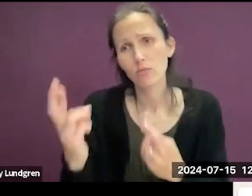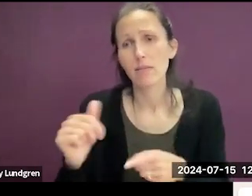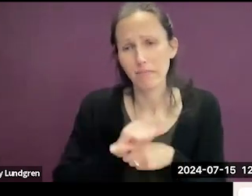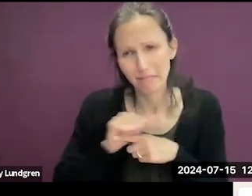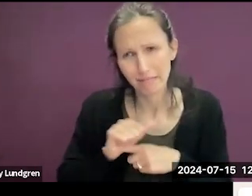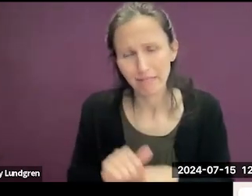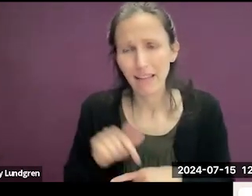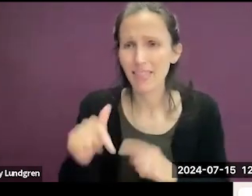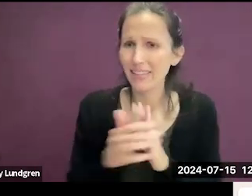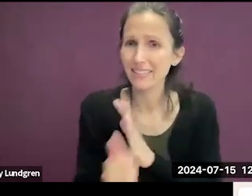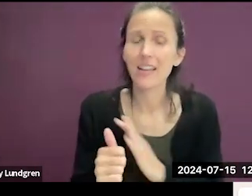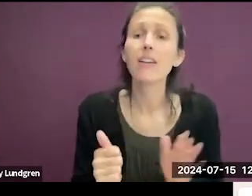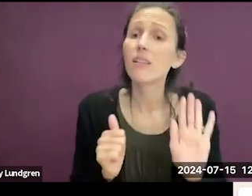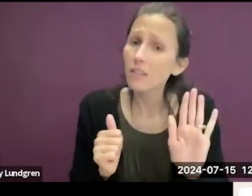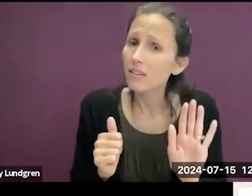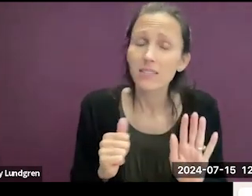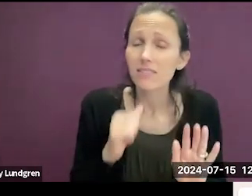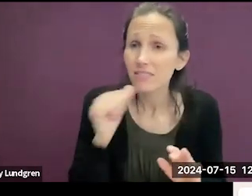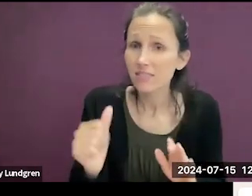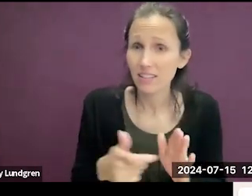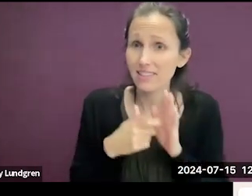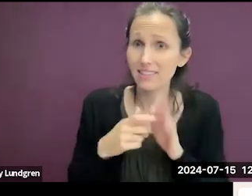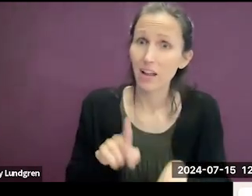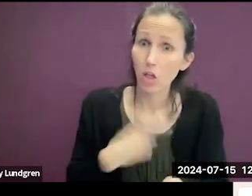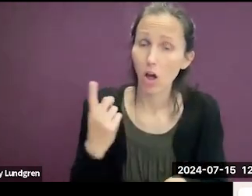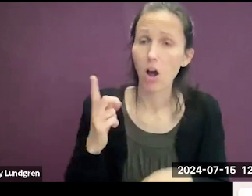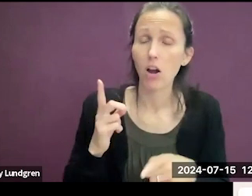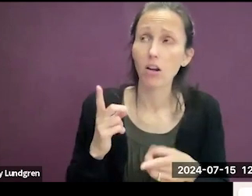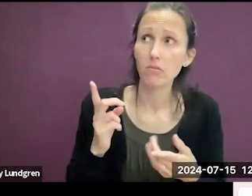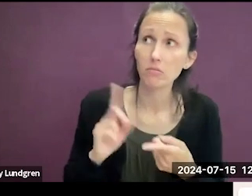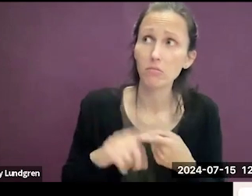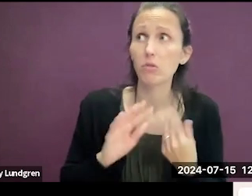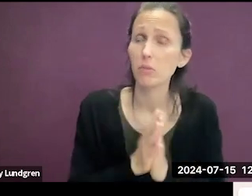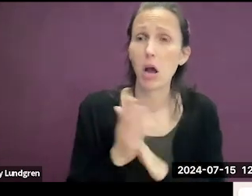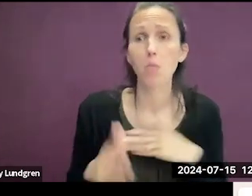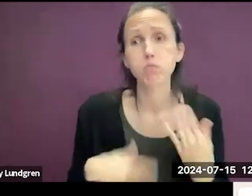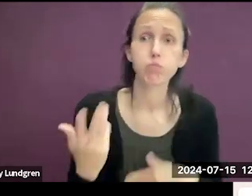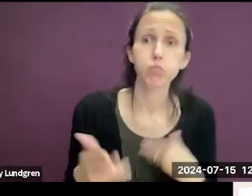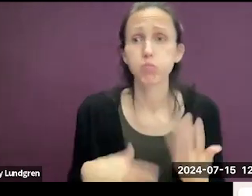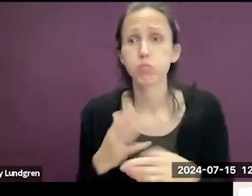It doesn't really take a long time to kind of make it become just second nature to get in and make sure